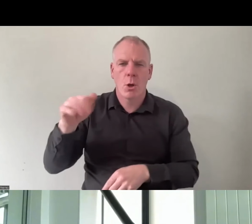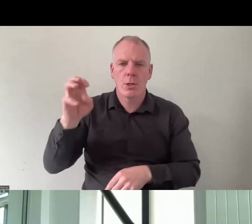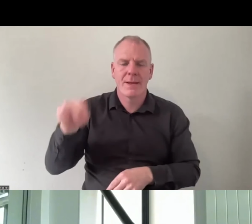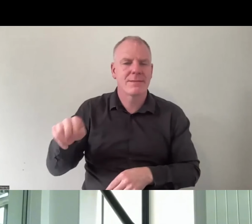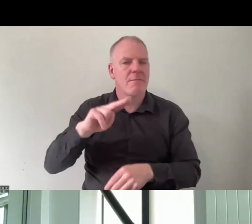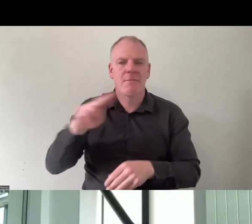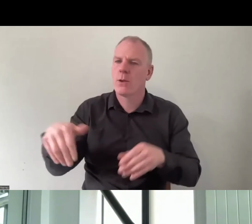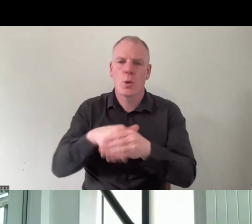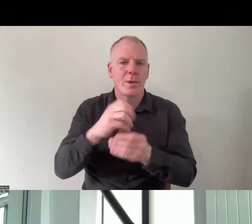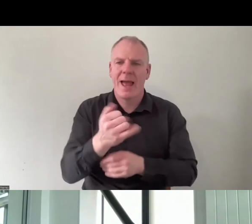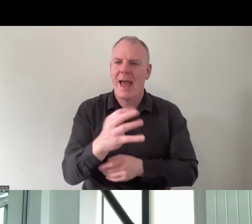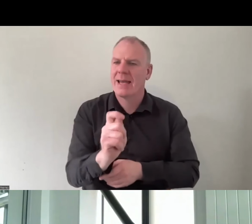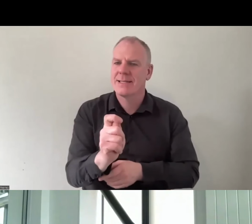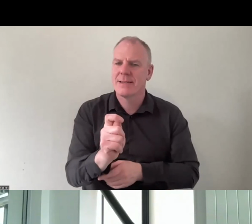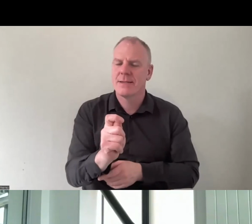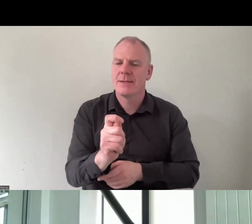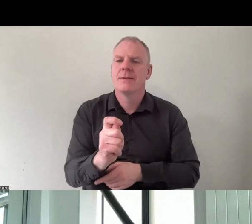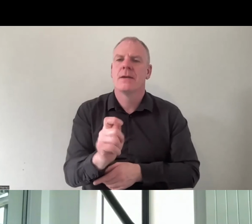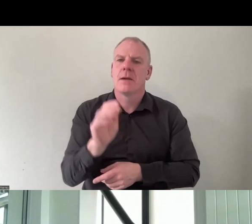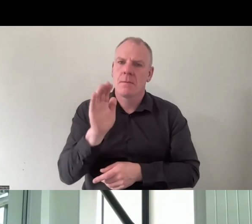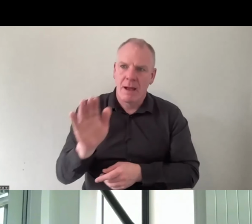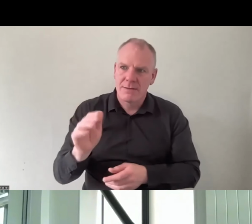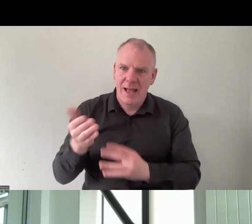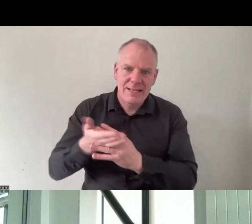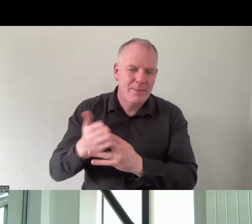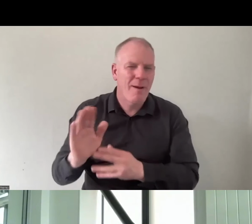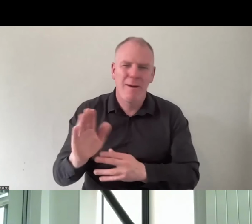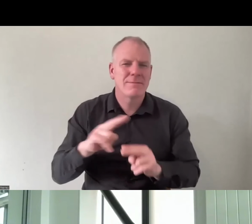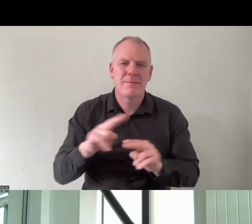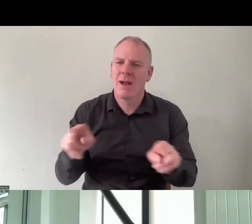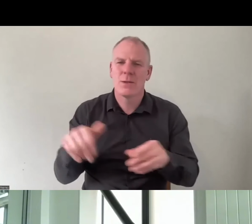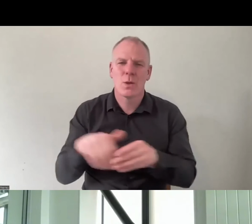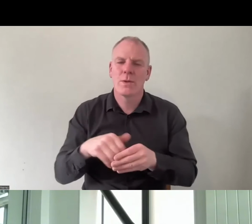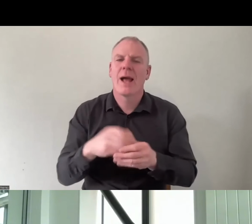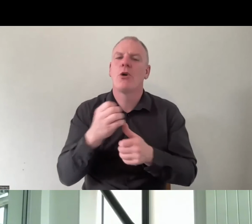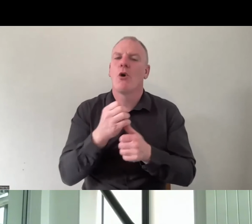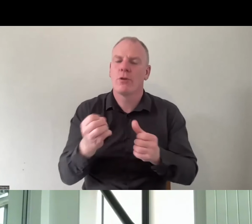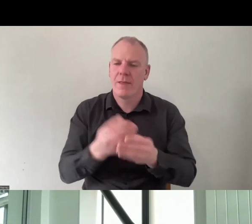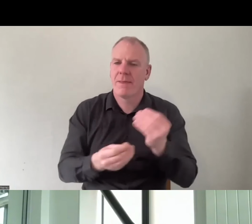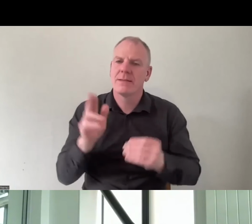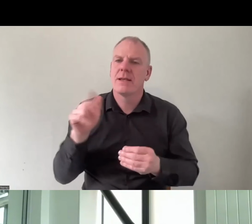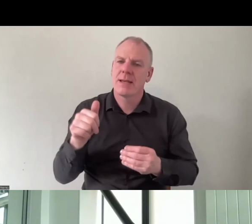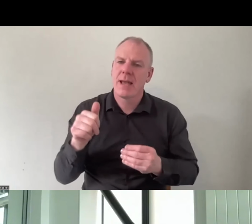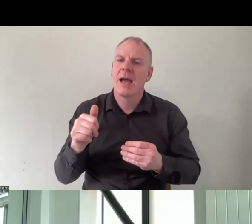However, there are some other products that guarantee access to cultural goods and services